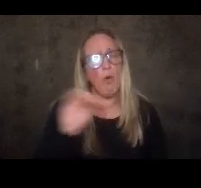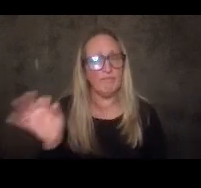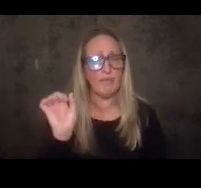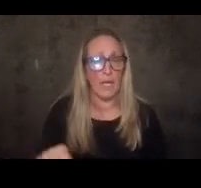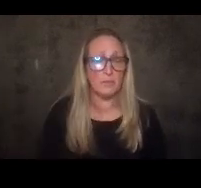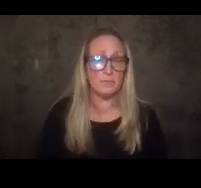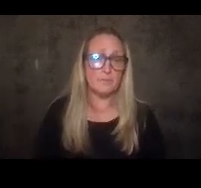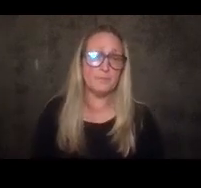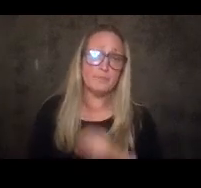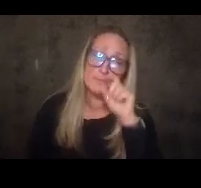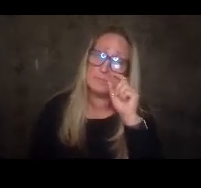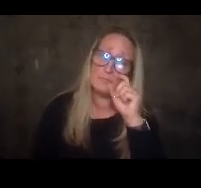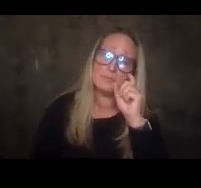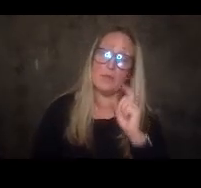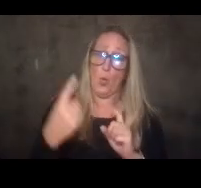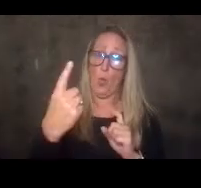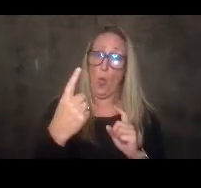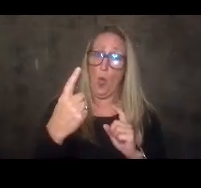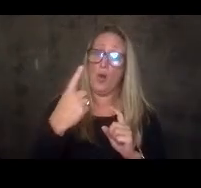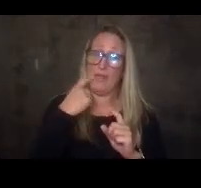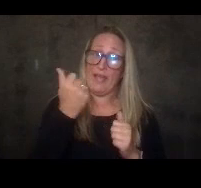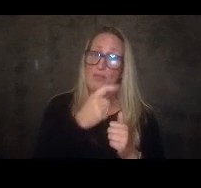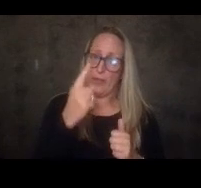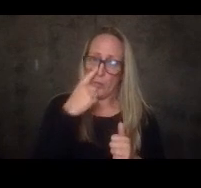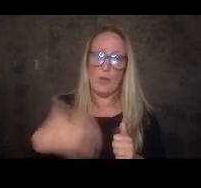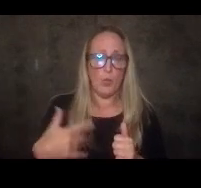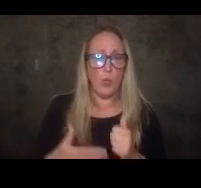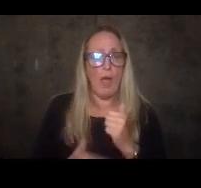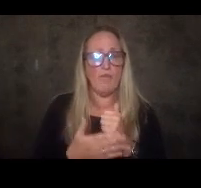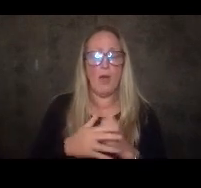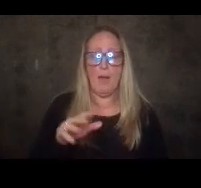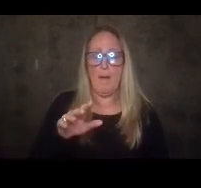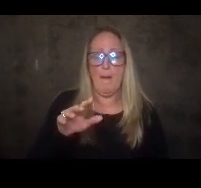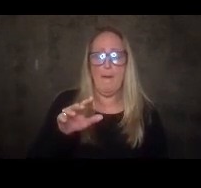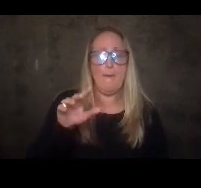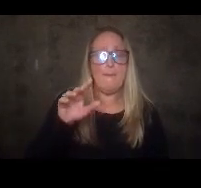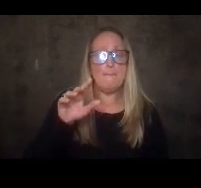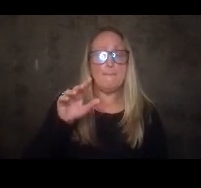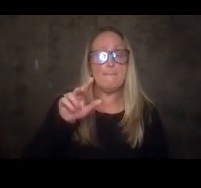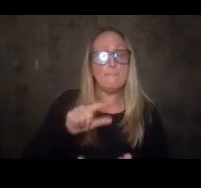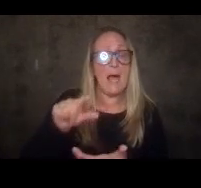Now one section I think everyone will find helpful is the mouse pointer area. This is where you can change the